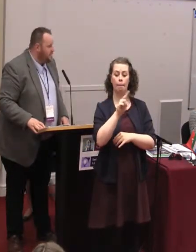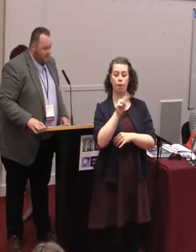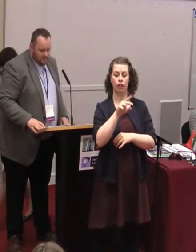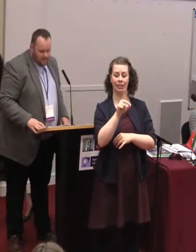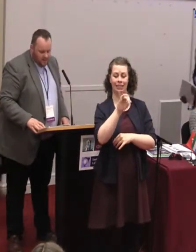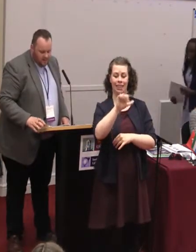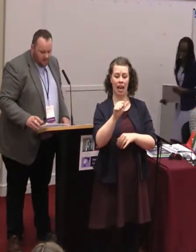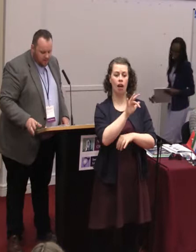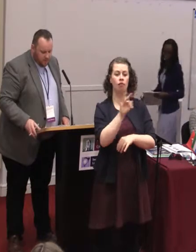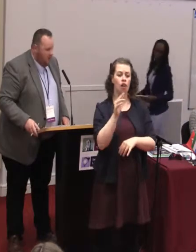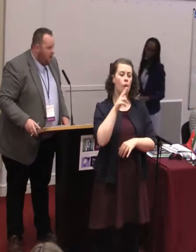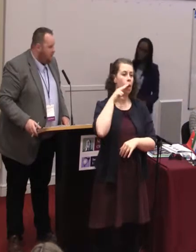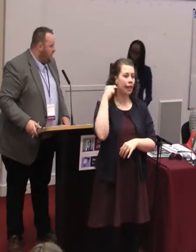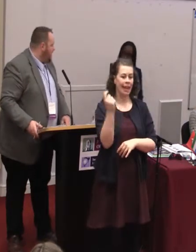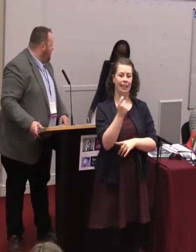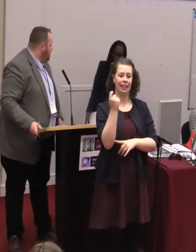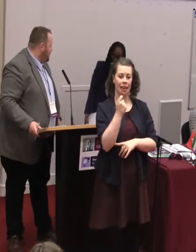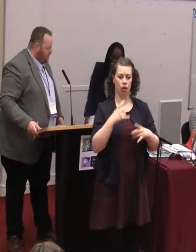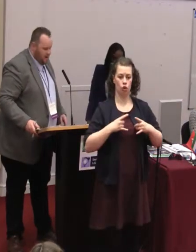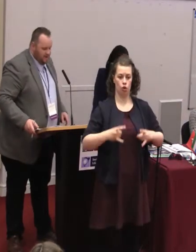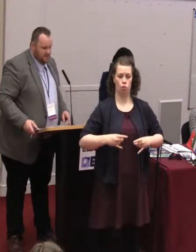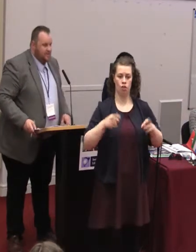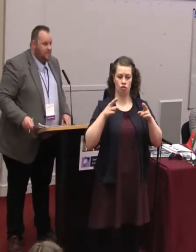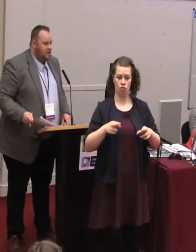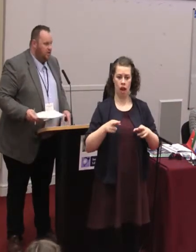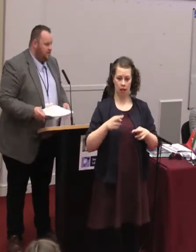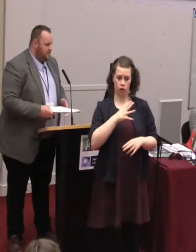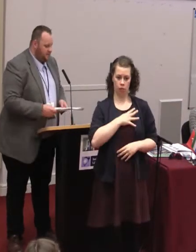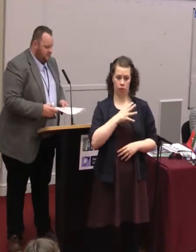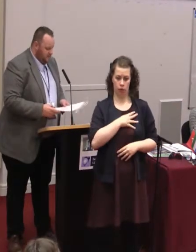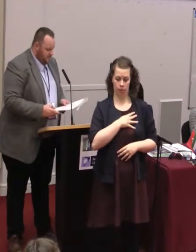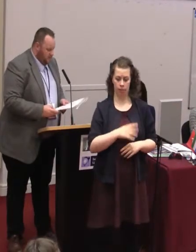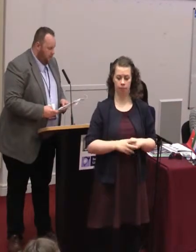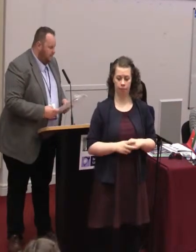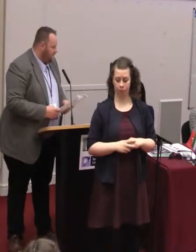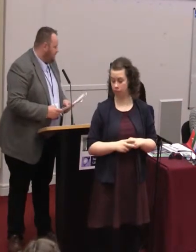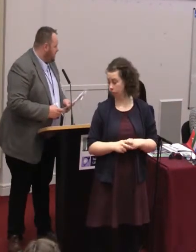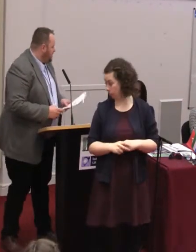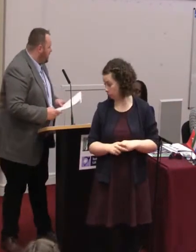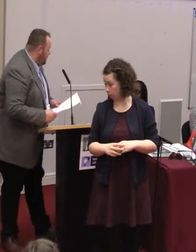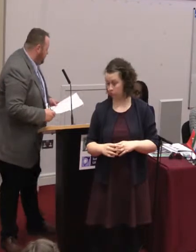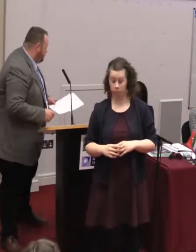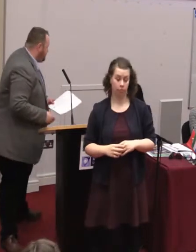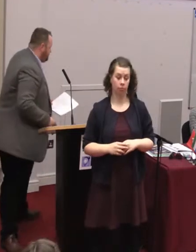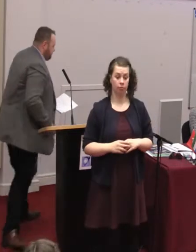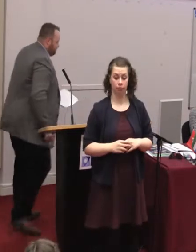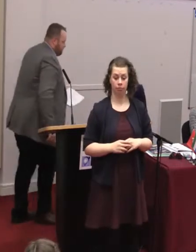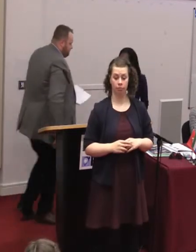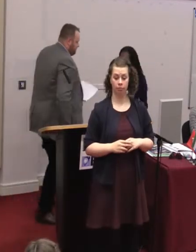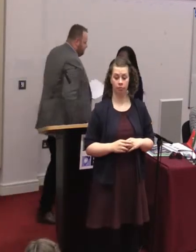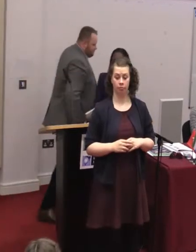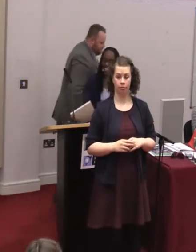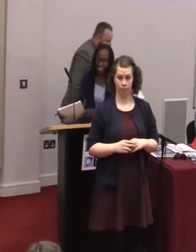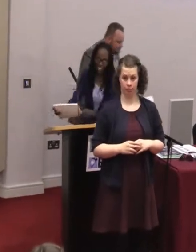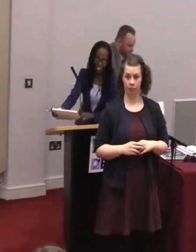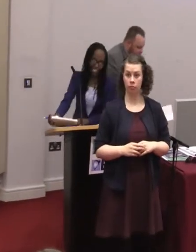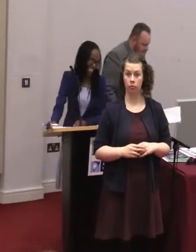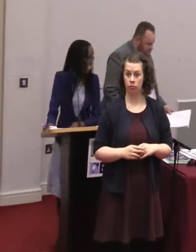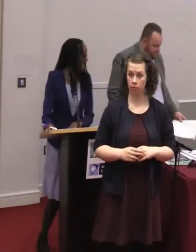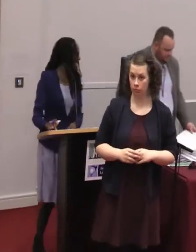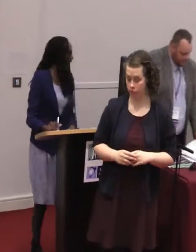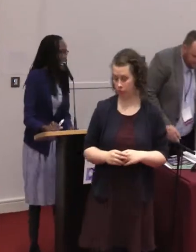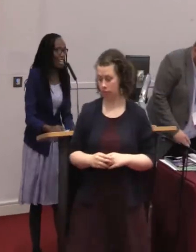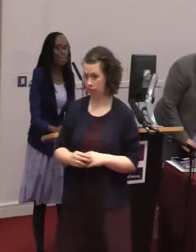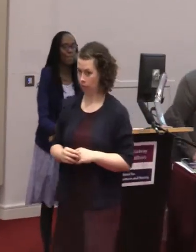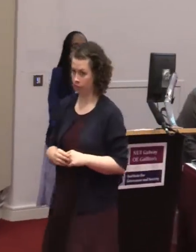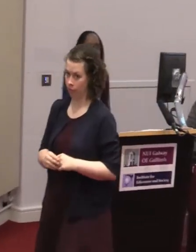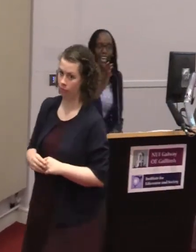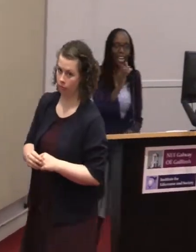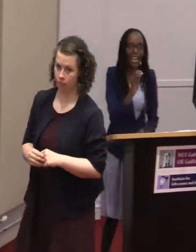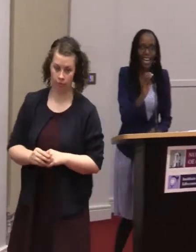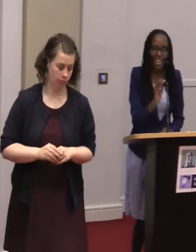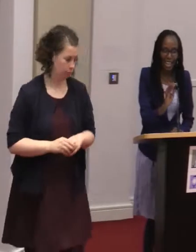on Human Rights.